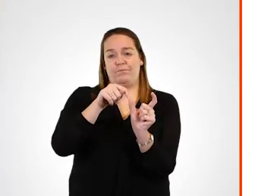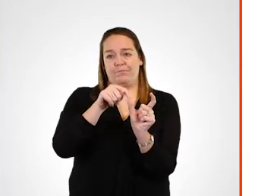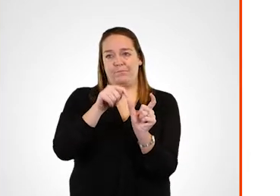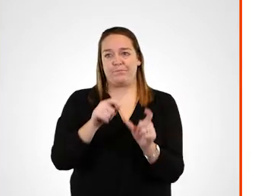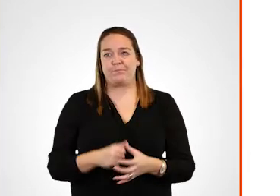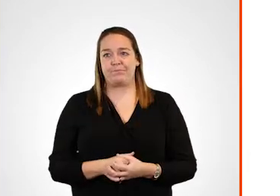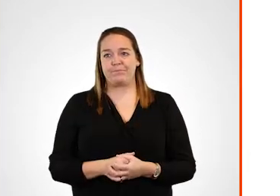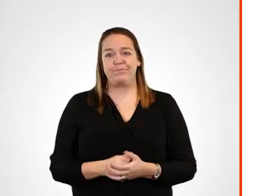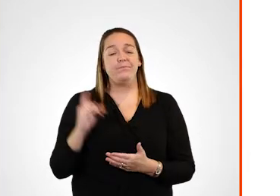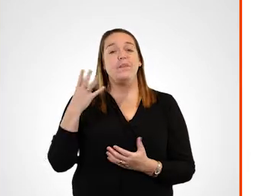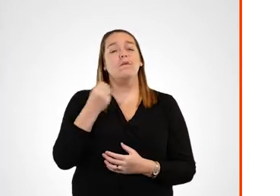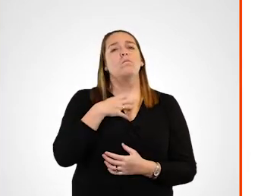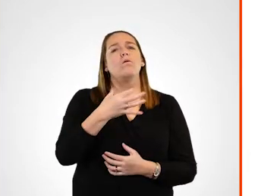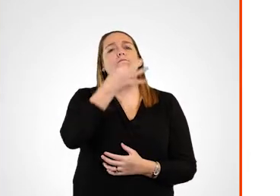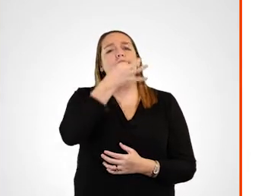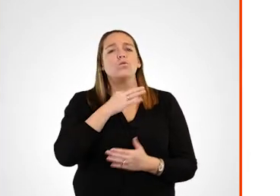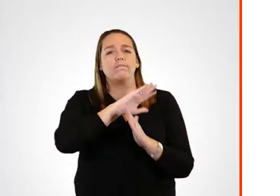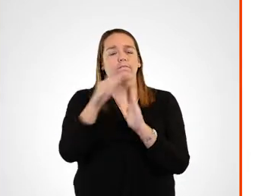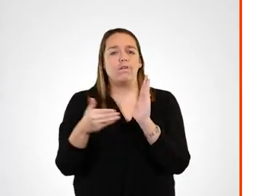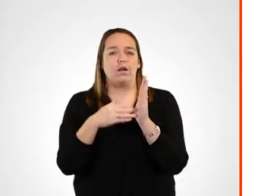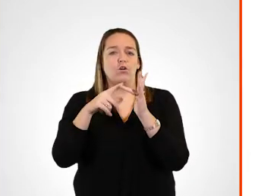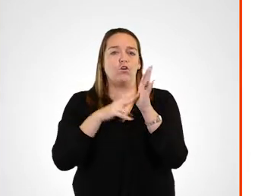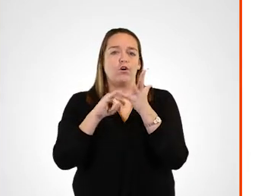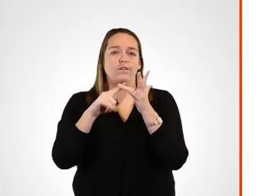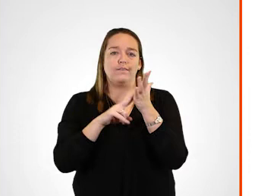Here we have fewer final consonants just because the ALPHA test didn't give us